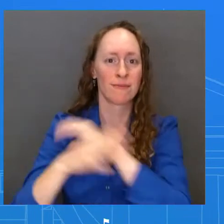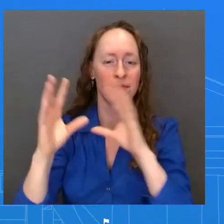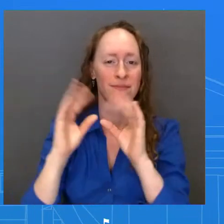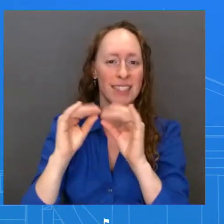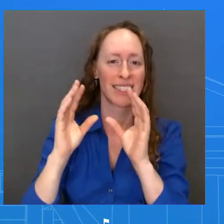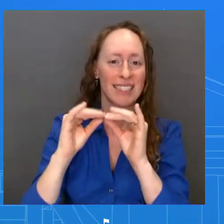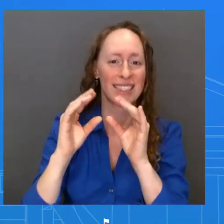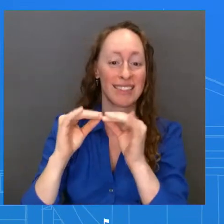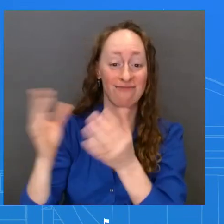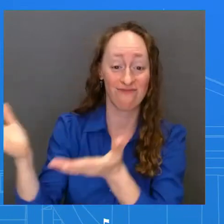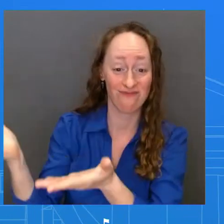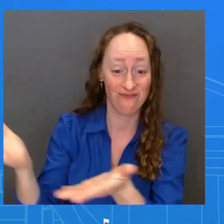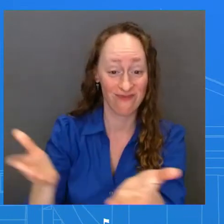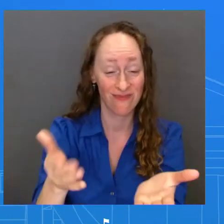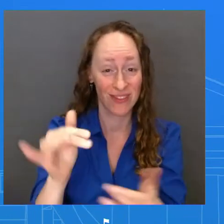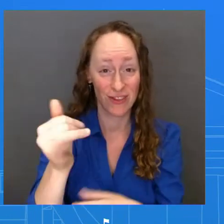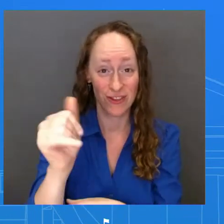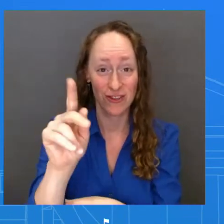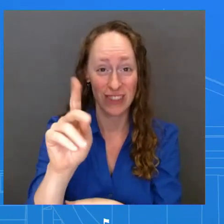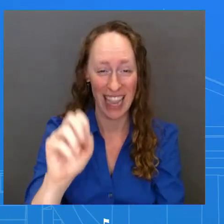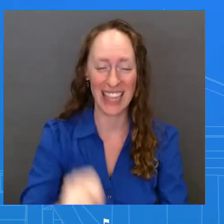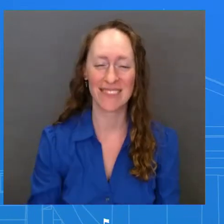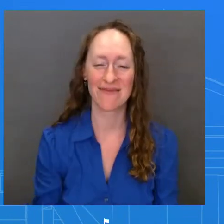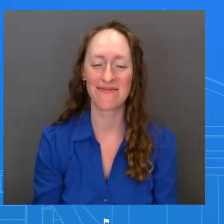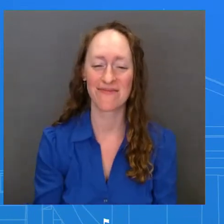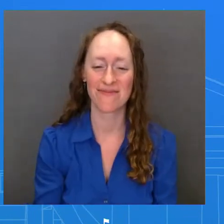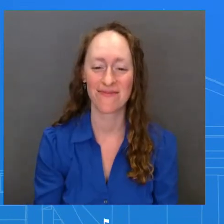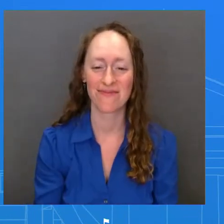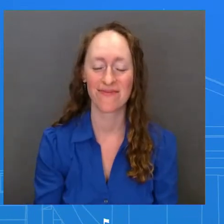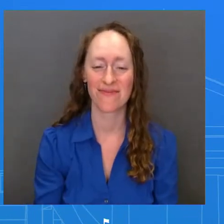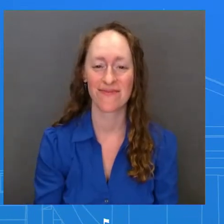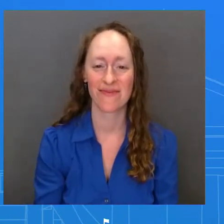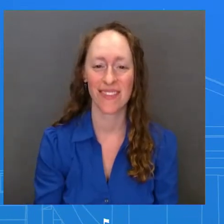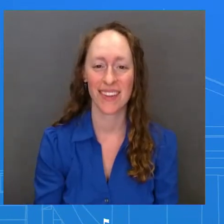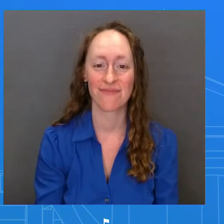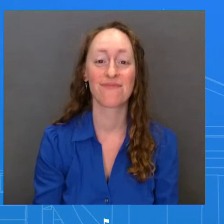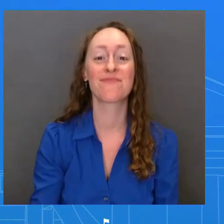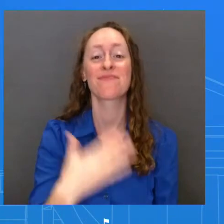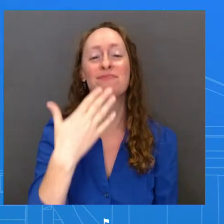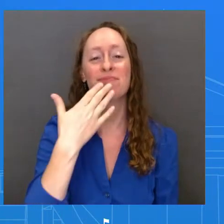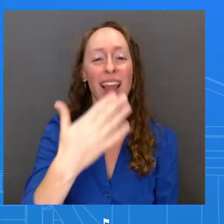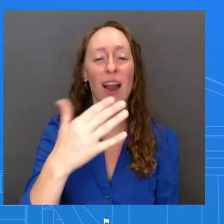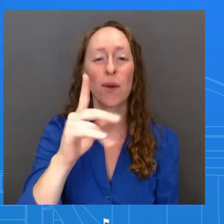Mr. Sullivan: Thank you, Karine. Thanks, everybody. Hope you didn't have too much trouble getting in this morning.